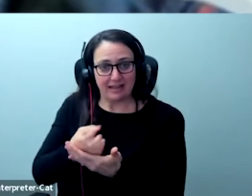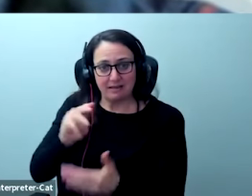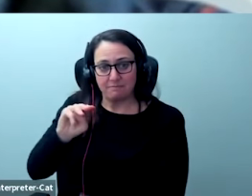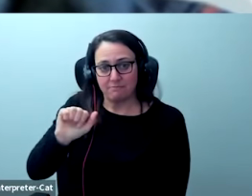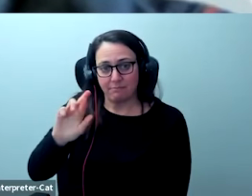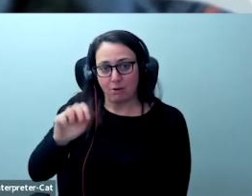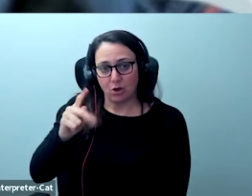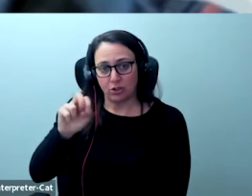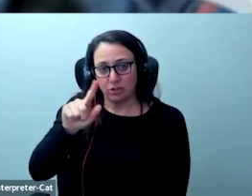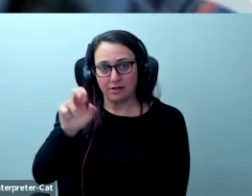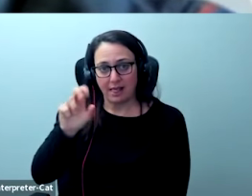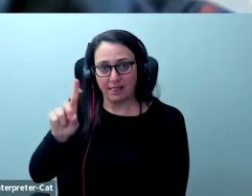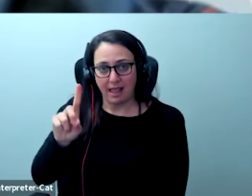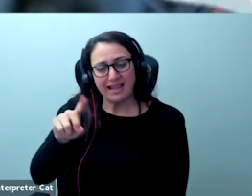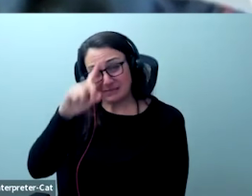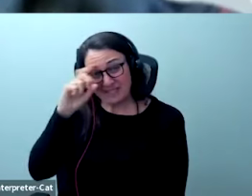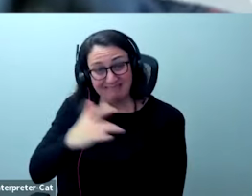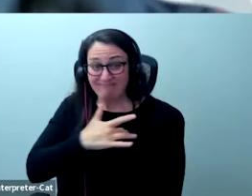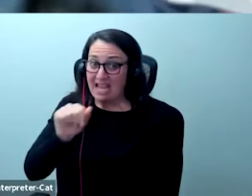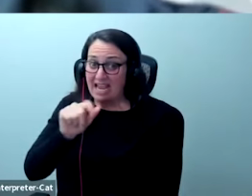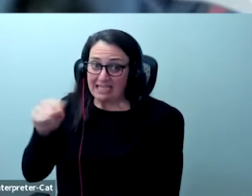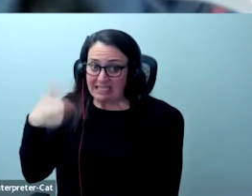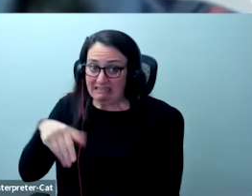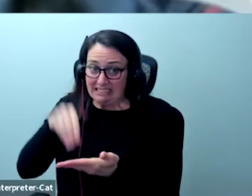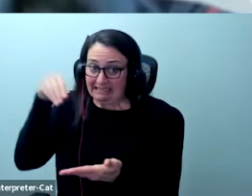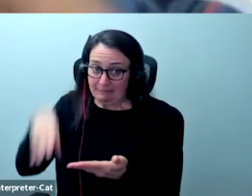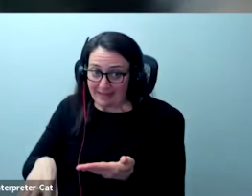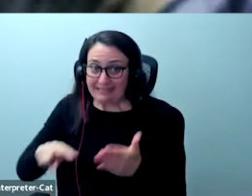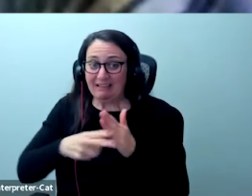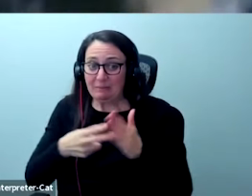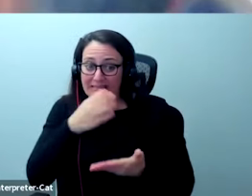"because AT tends to be expensive, "which leaves particular groups excluded?"